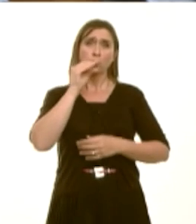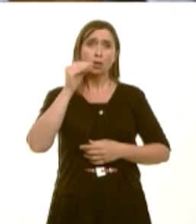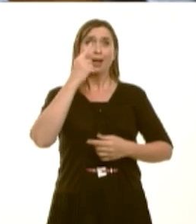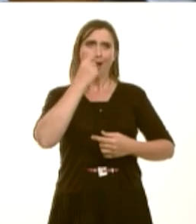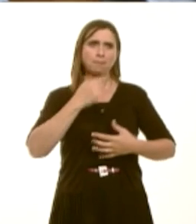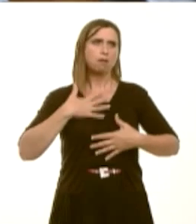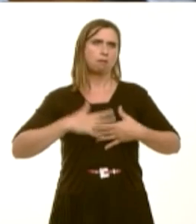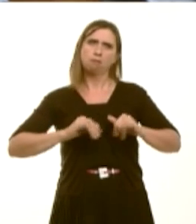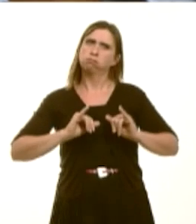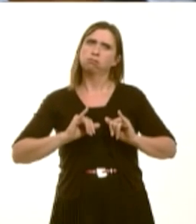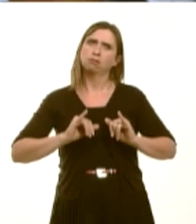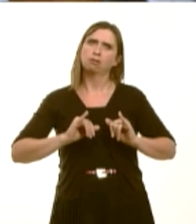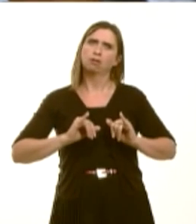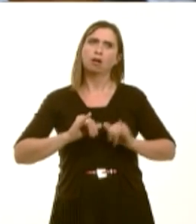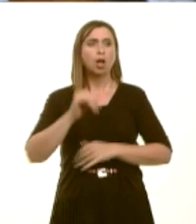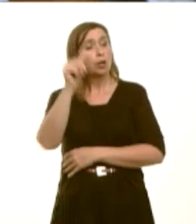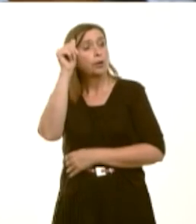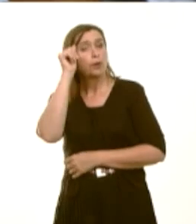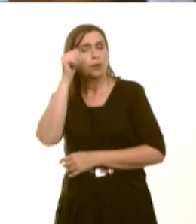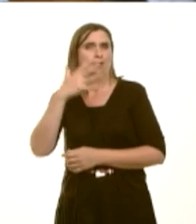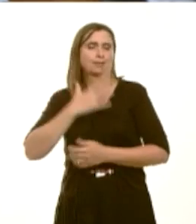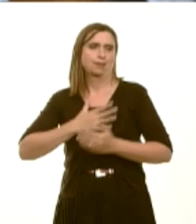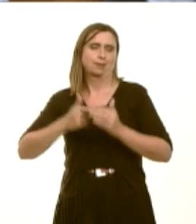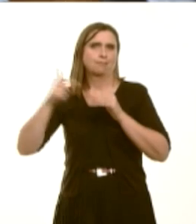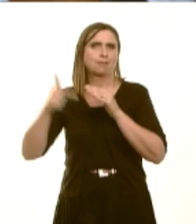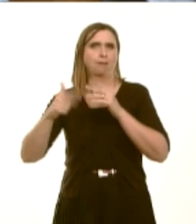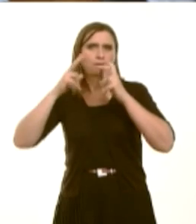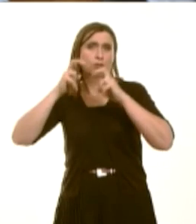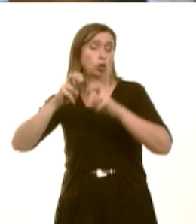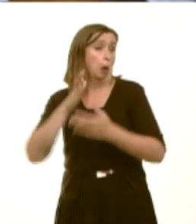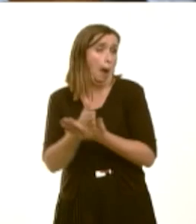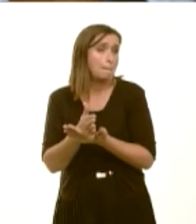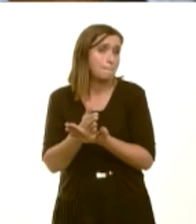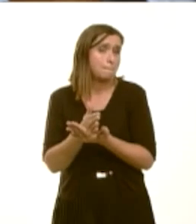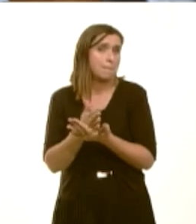know that there is a need for more researchótrue, because there is much more research with regard